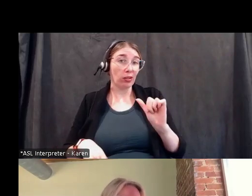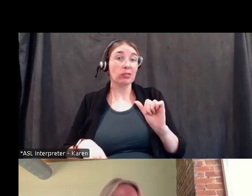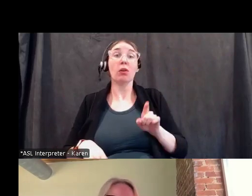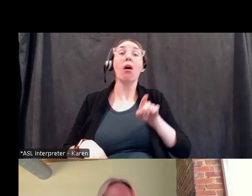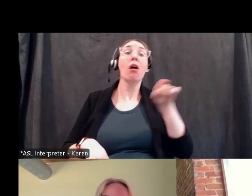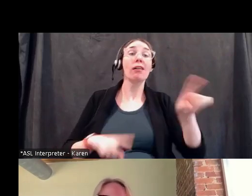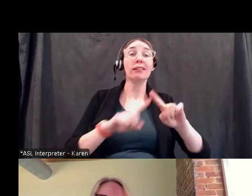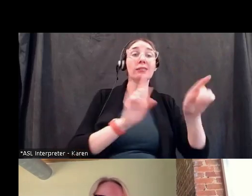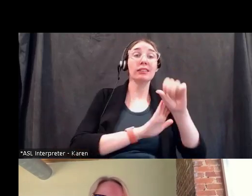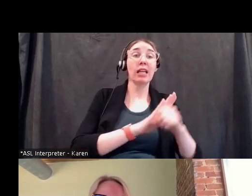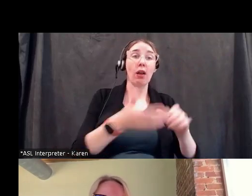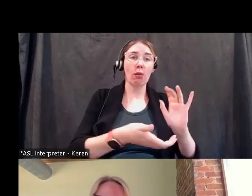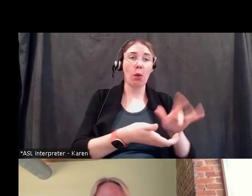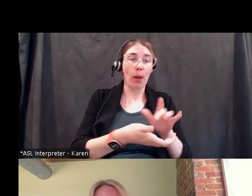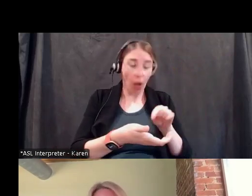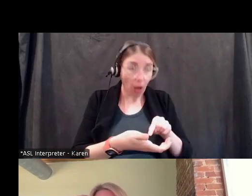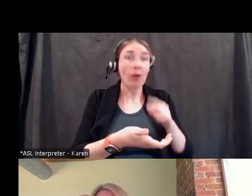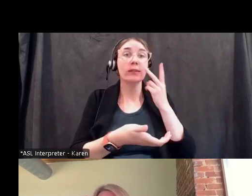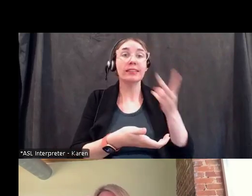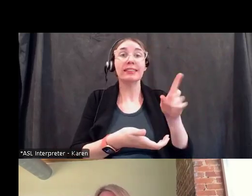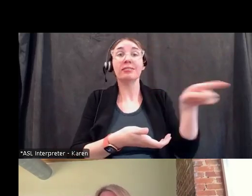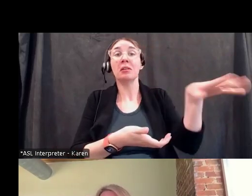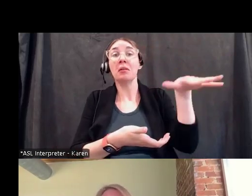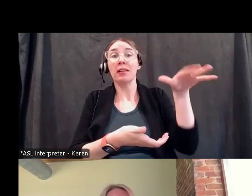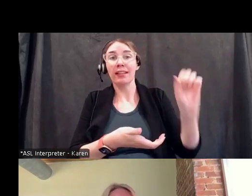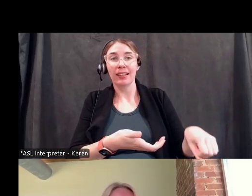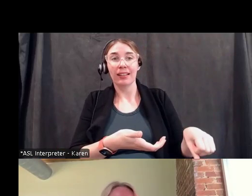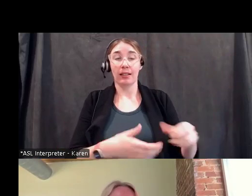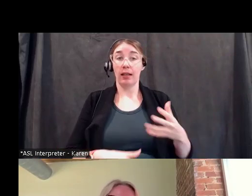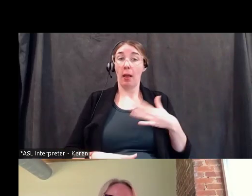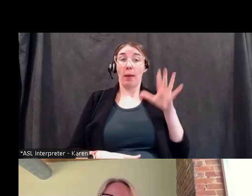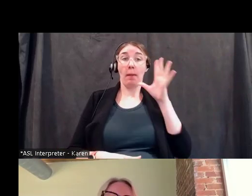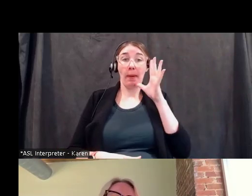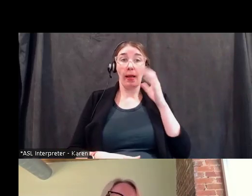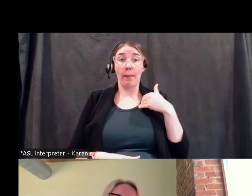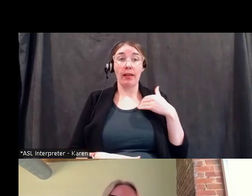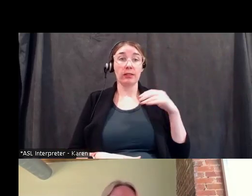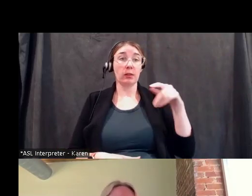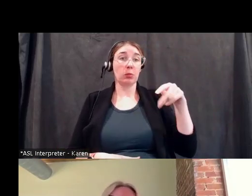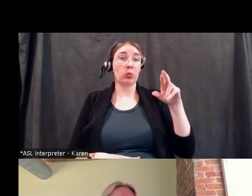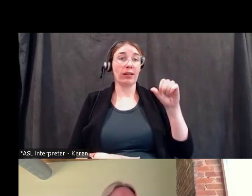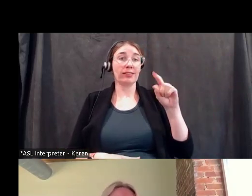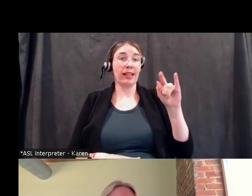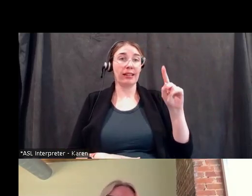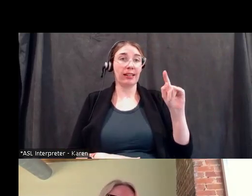My mom actually wears a prosthetic and we are traveling next week so she likes to be outside,